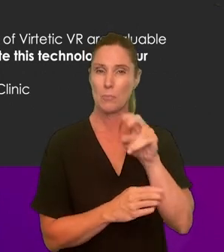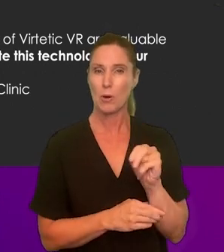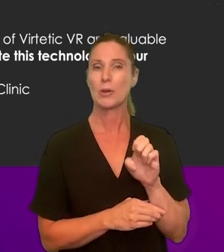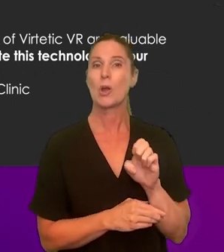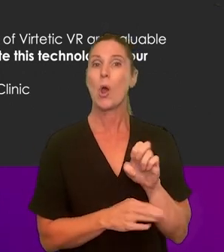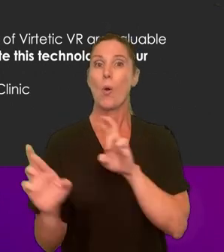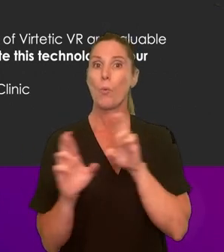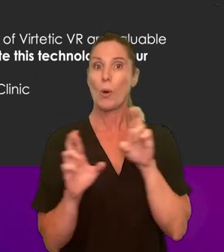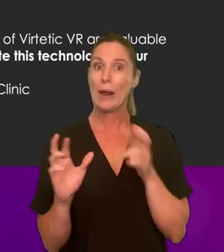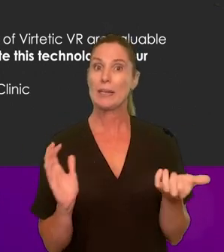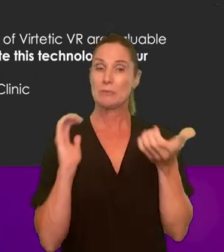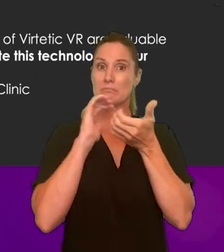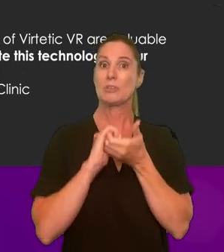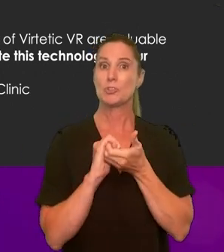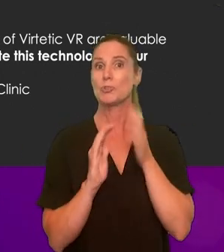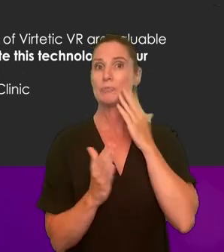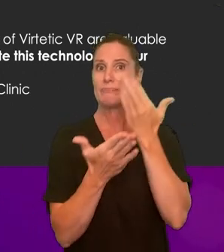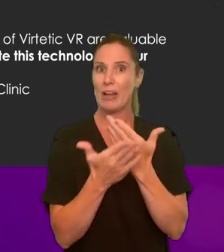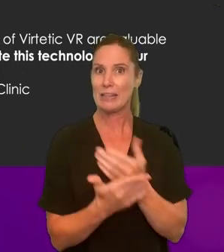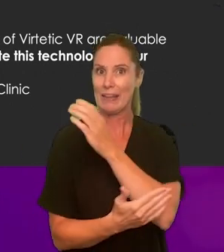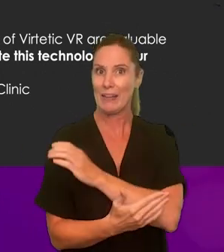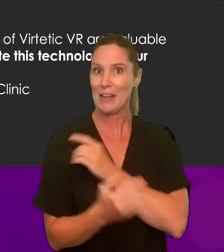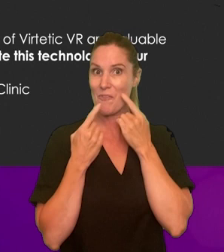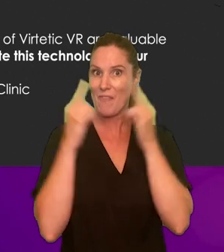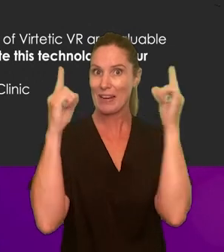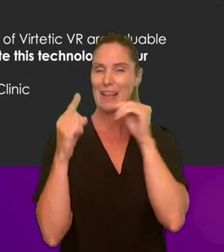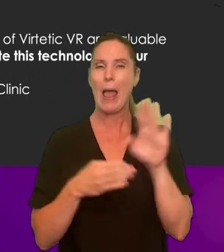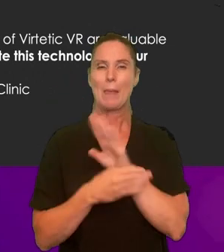to validate their clinical effectiveness and the business model of our offering.